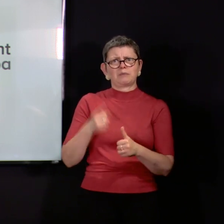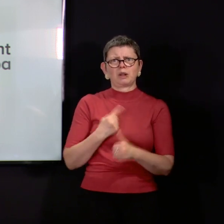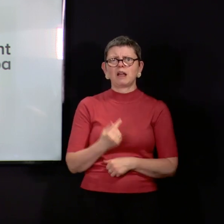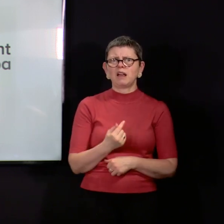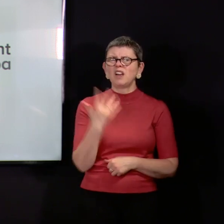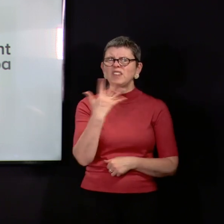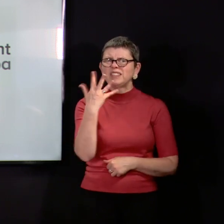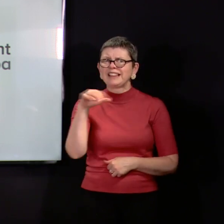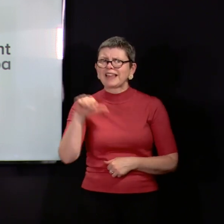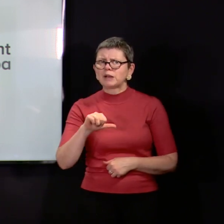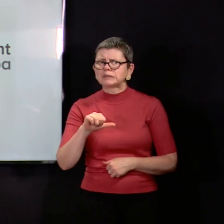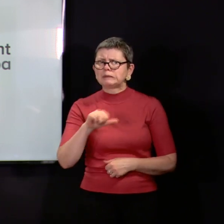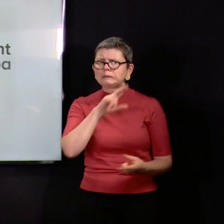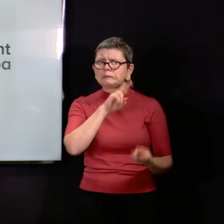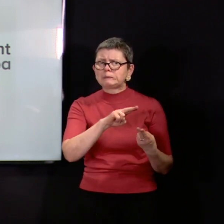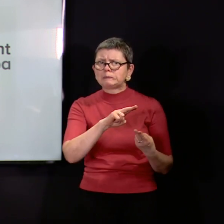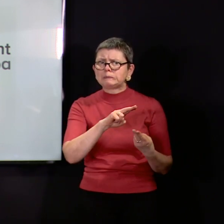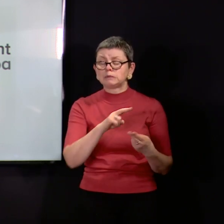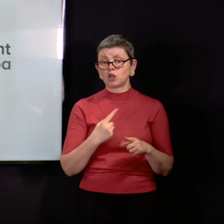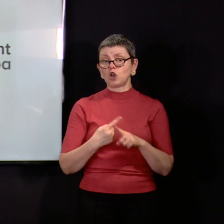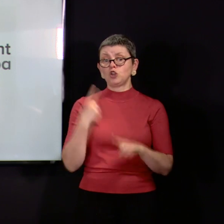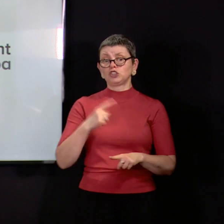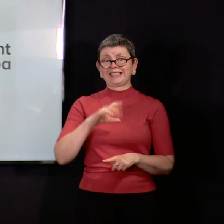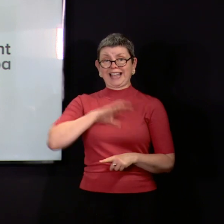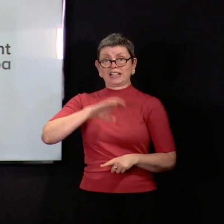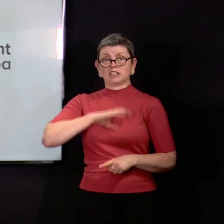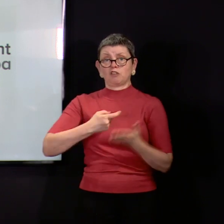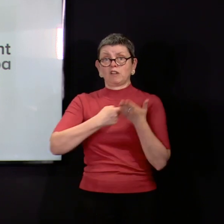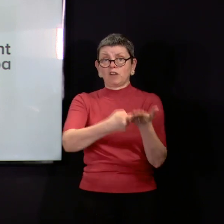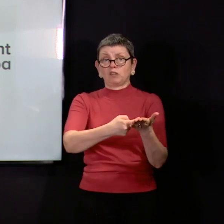know that urgent cancer referrals are down significantly, but have improved.